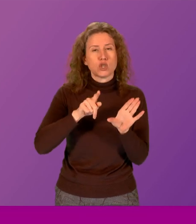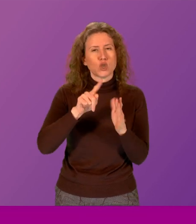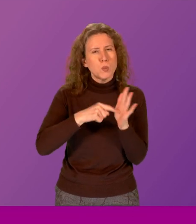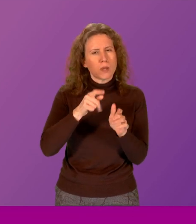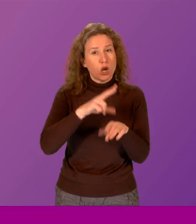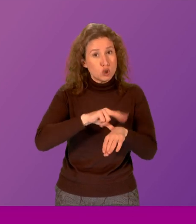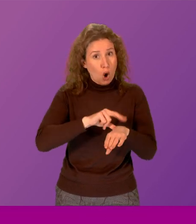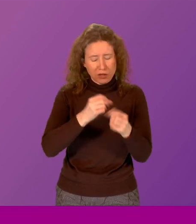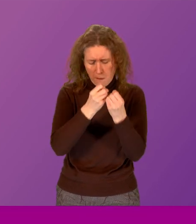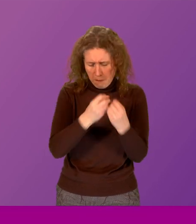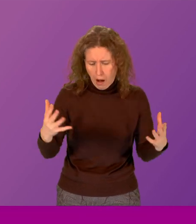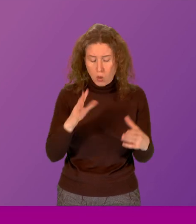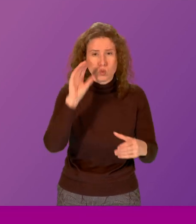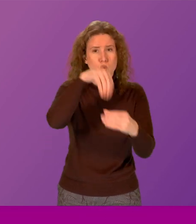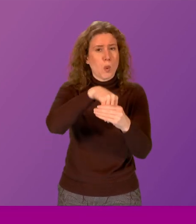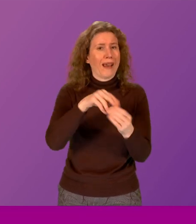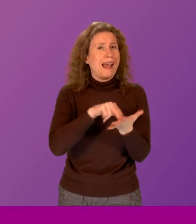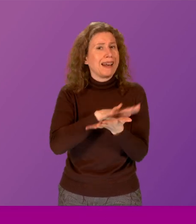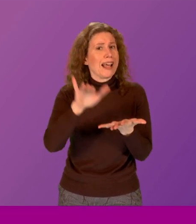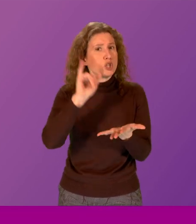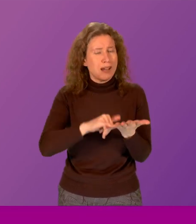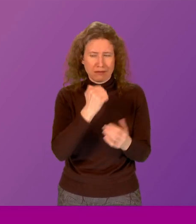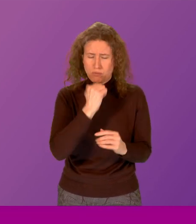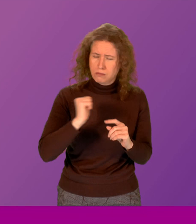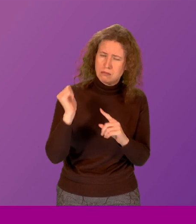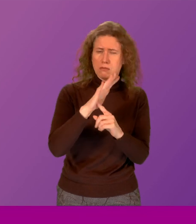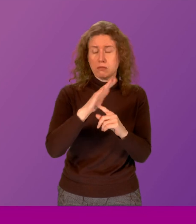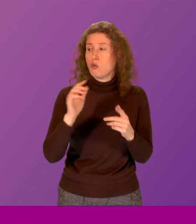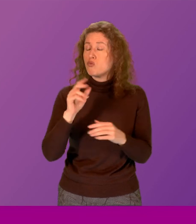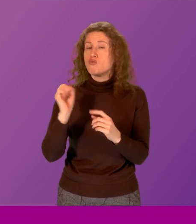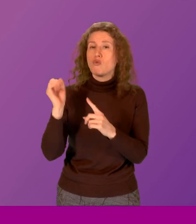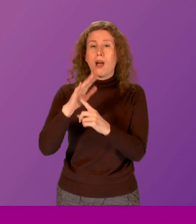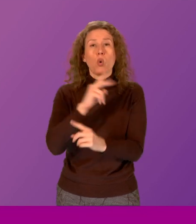joining the NHS. There are record levels of staffing in the NHS under this Government.